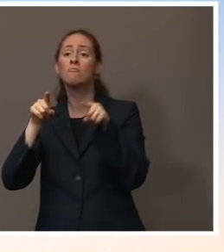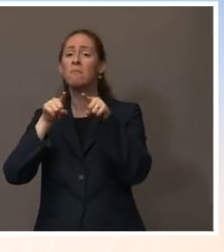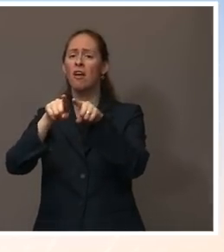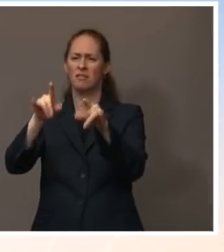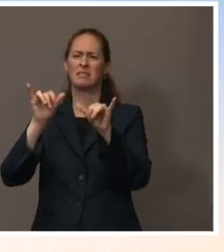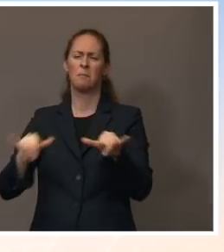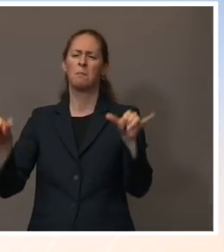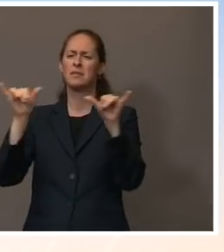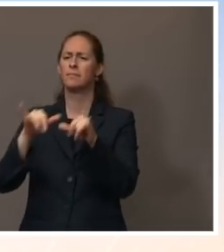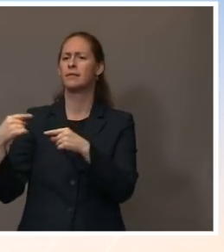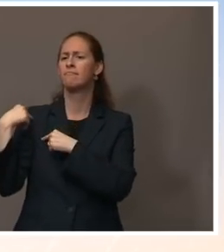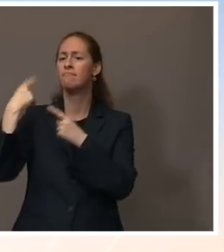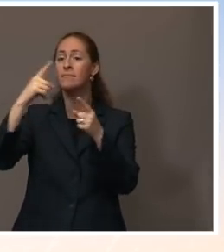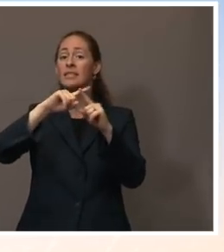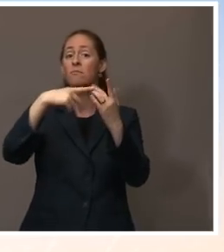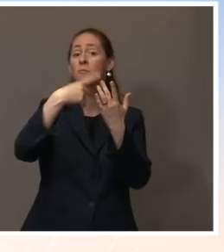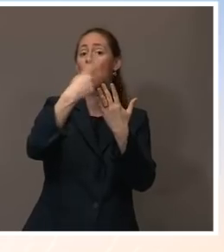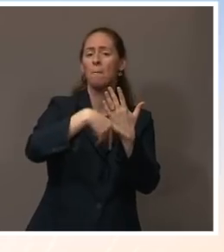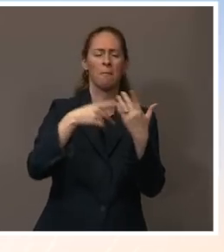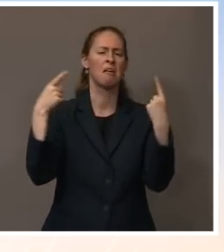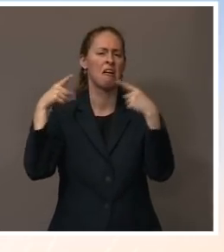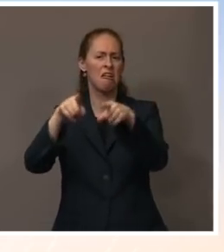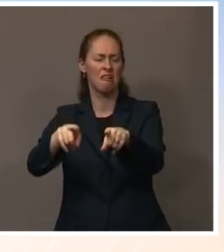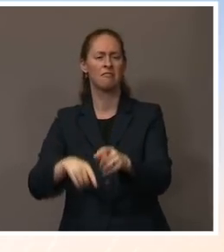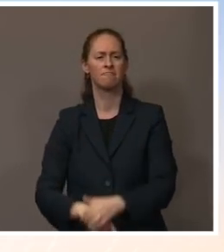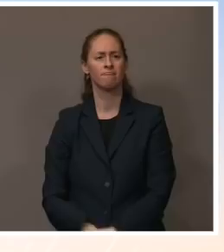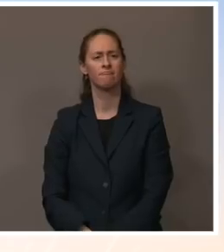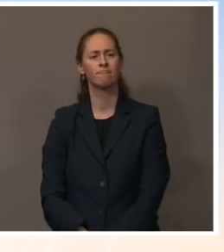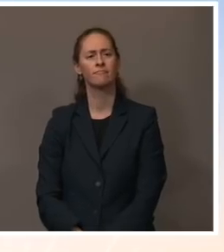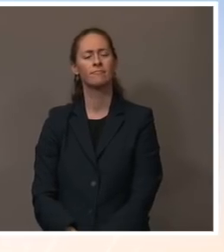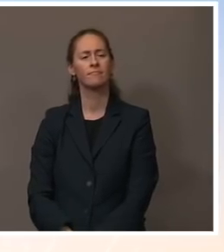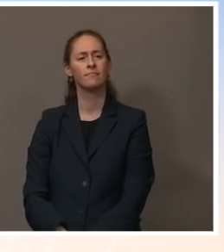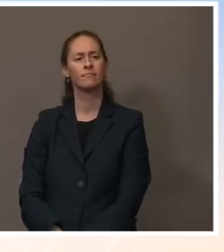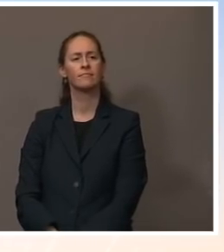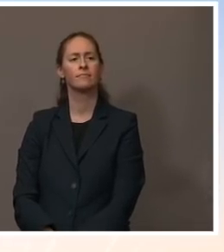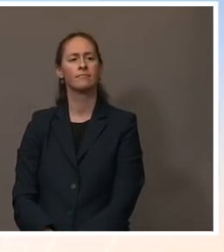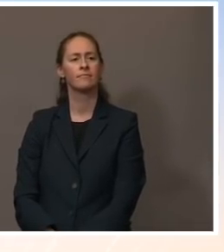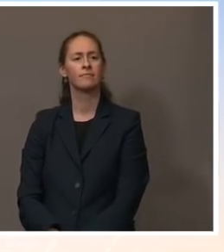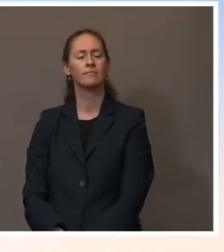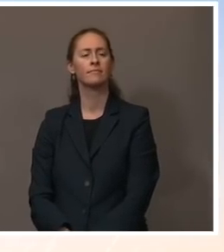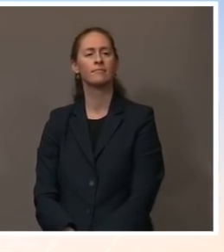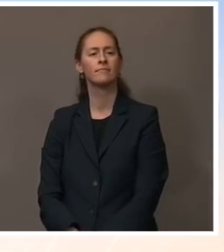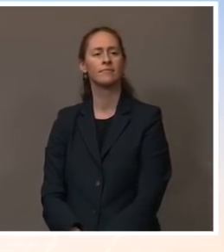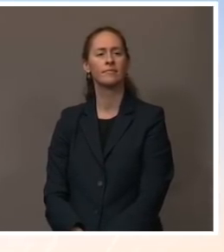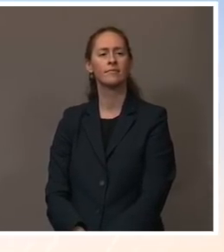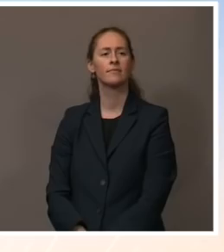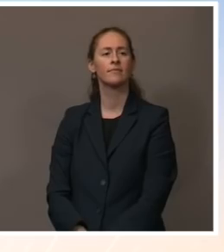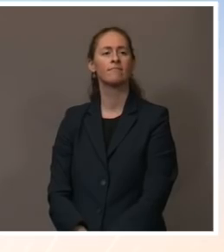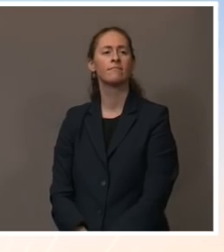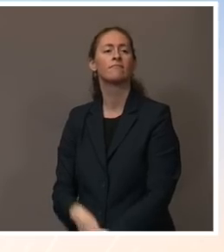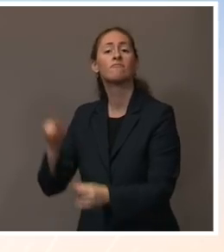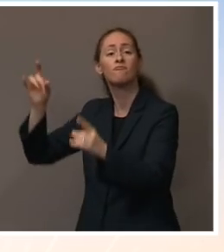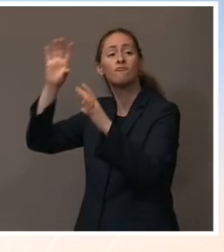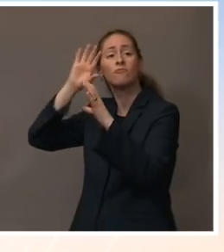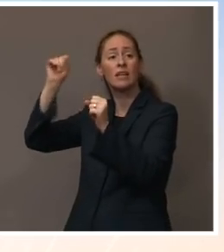The Press: You said that he aims to build on the announcements he's made. Is there anything we can expect to hear tomorrow that we haven't heard before? Ms. Psaki: Stay tuned. I can't tell you everything,